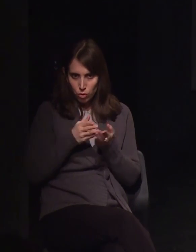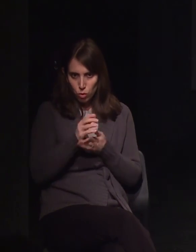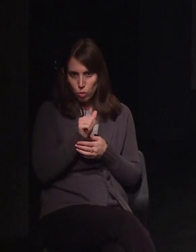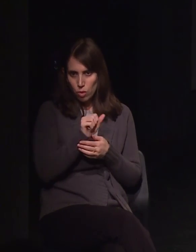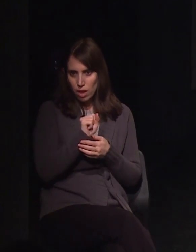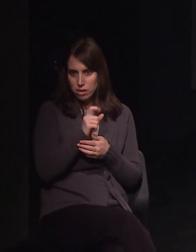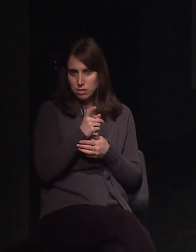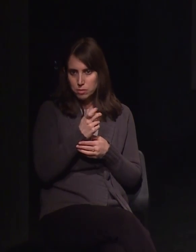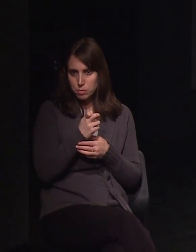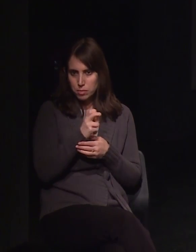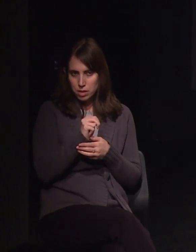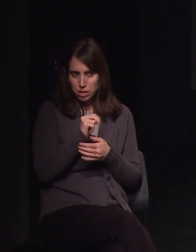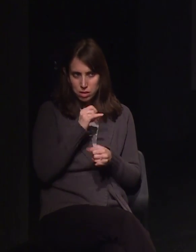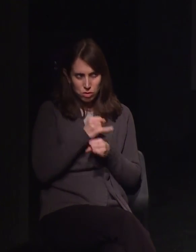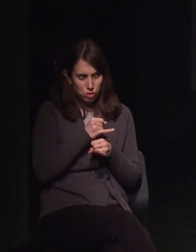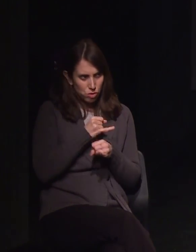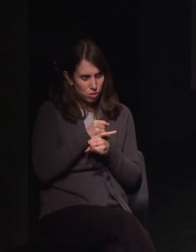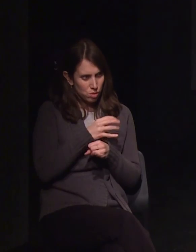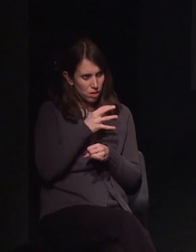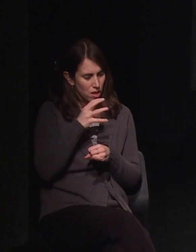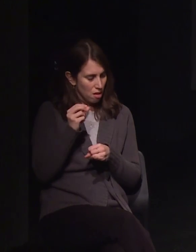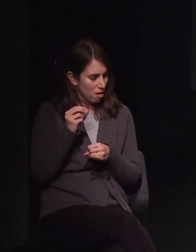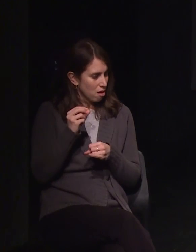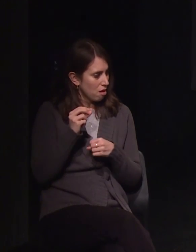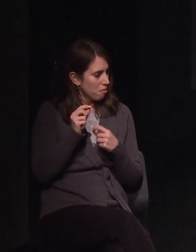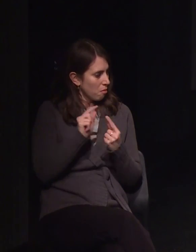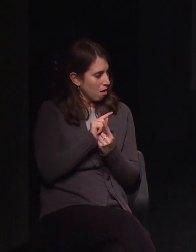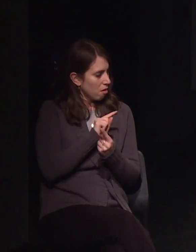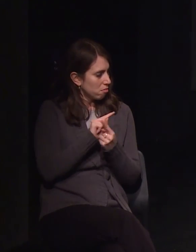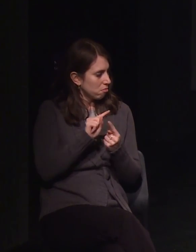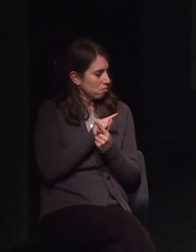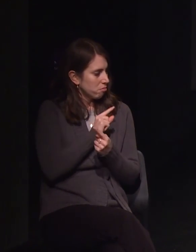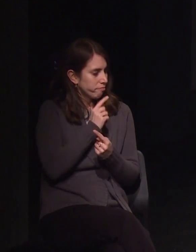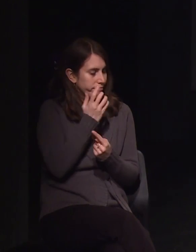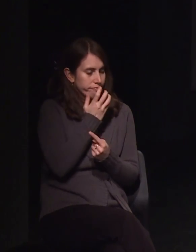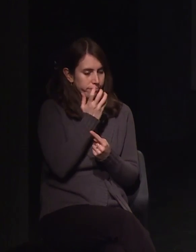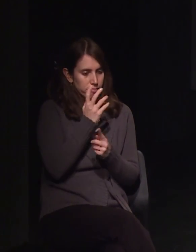I run a program, and I’ve gotten to meet unbelievable people doing extraordinary things,